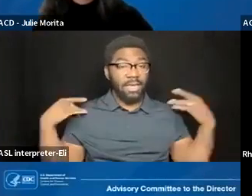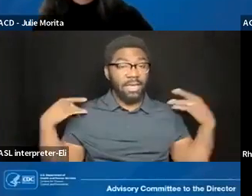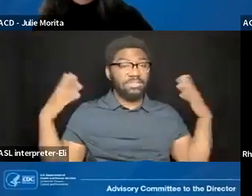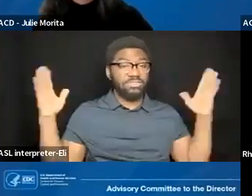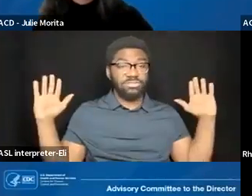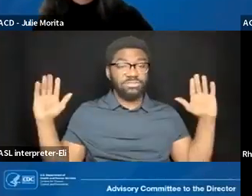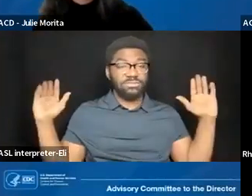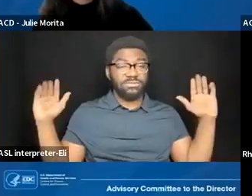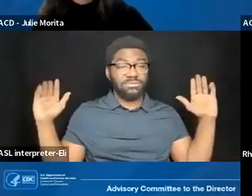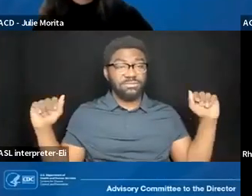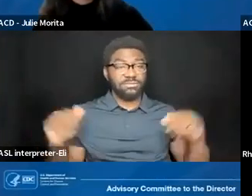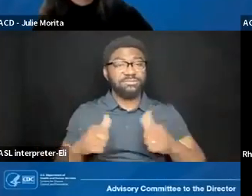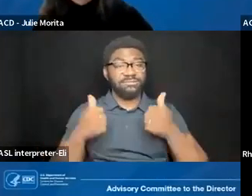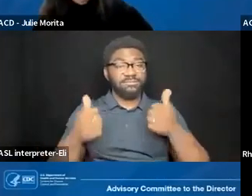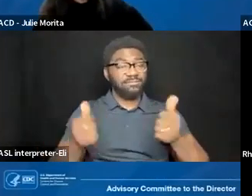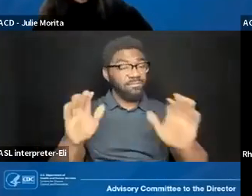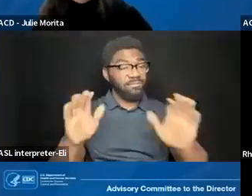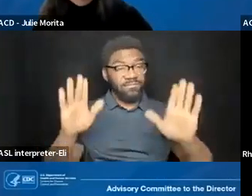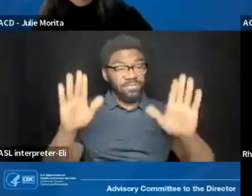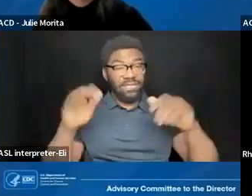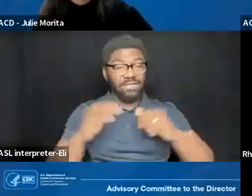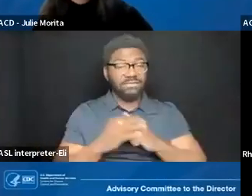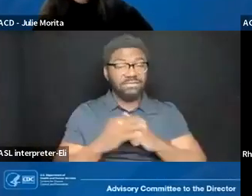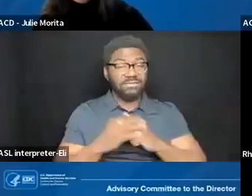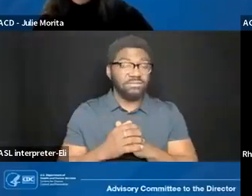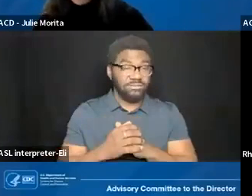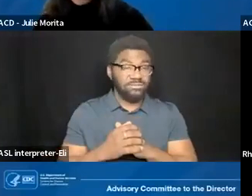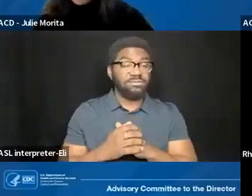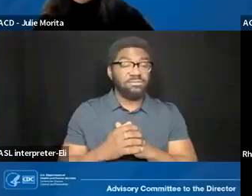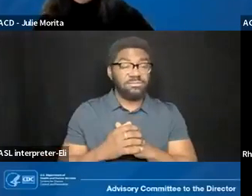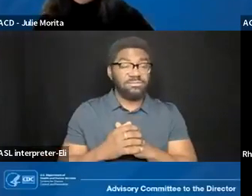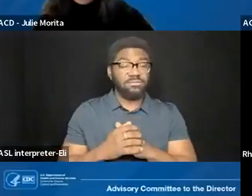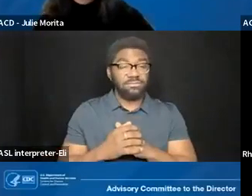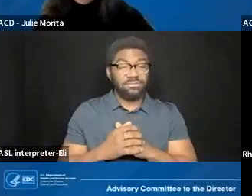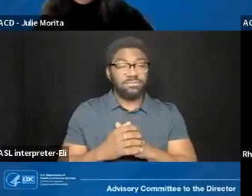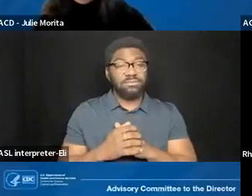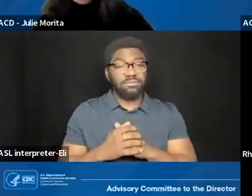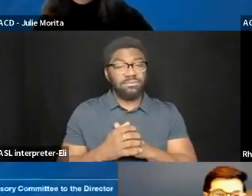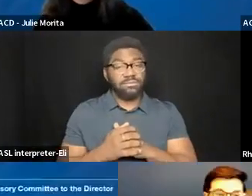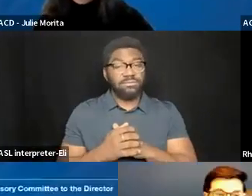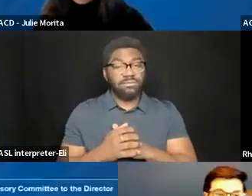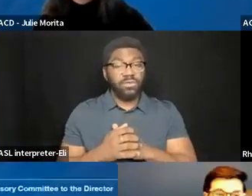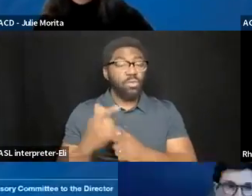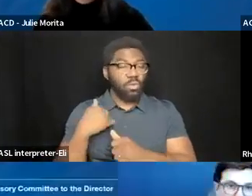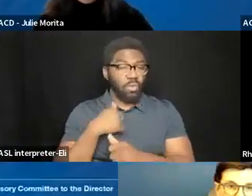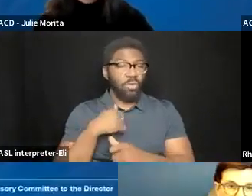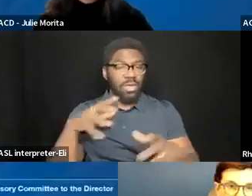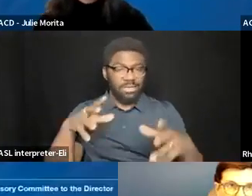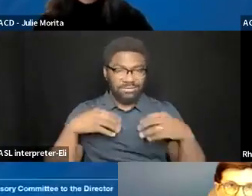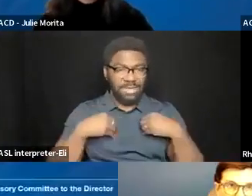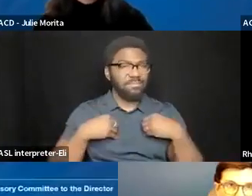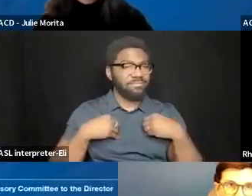The report is adopted unanimously with the adjustments that will be made by, after the fact, by Josh and Jill,